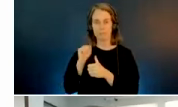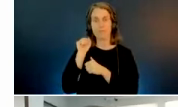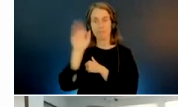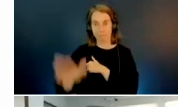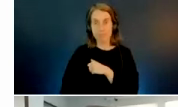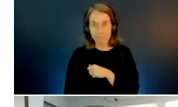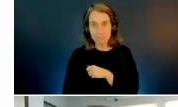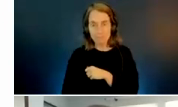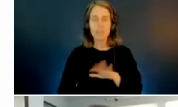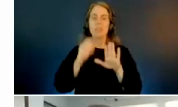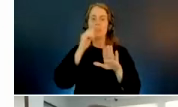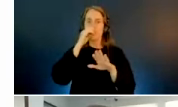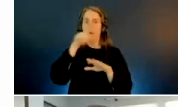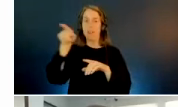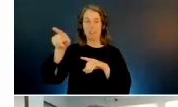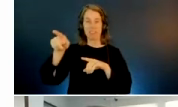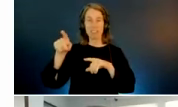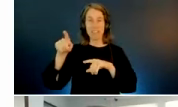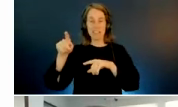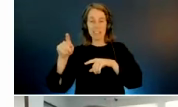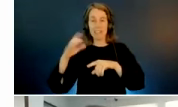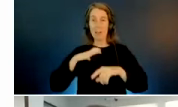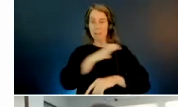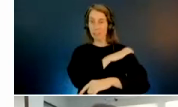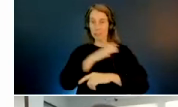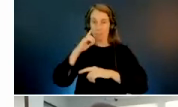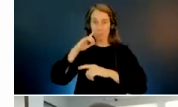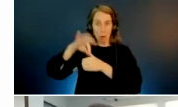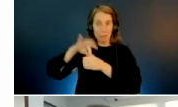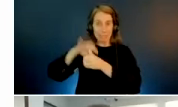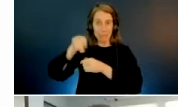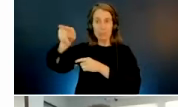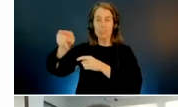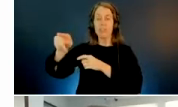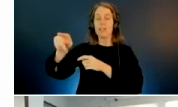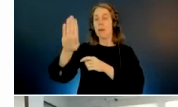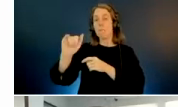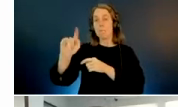send those absentee ballots out about a month before election day um